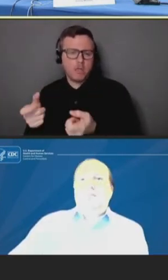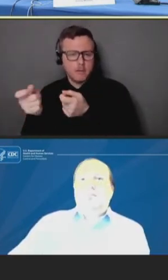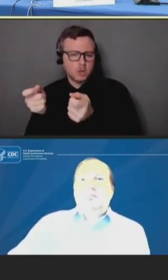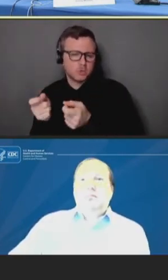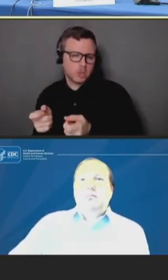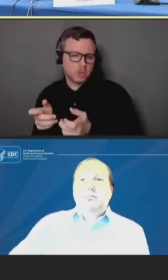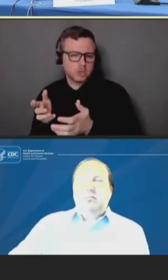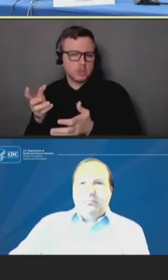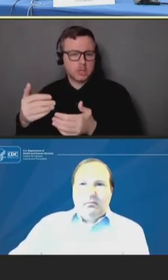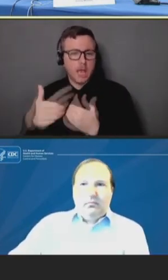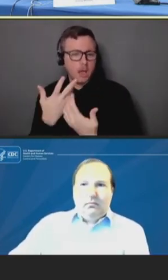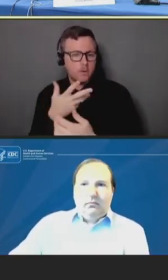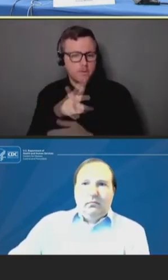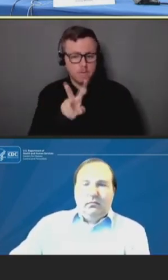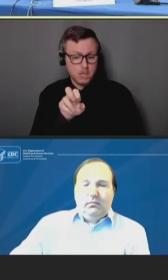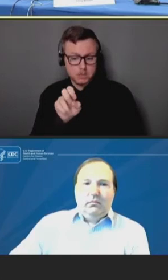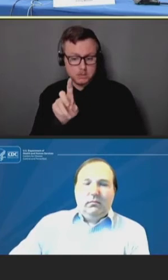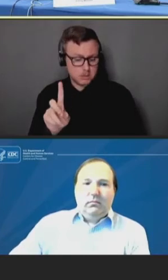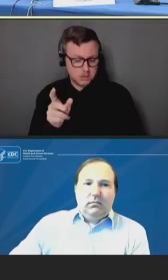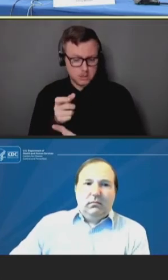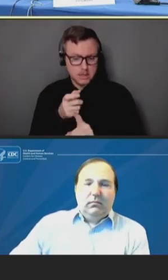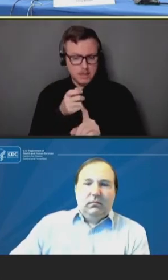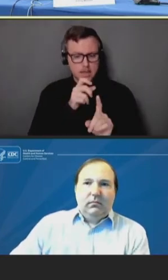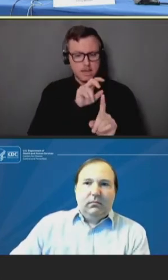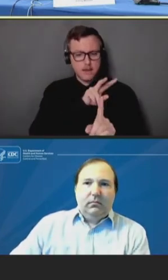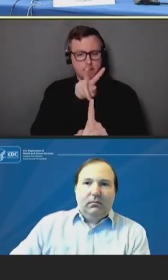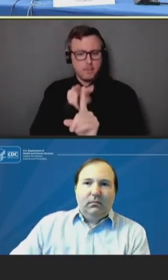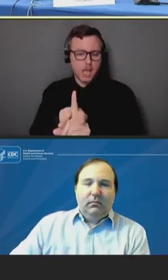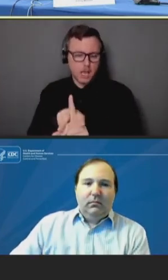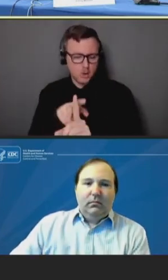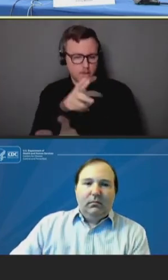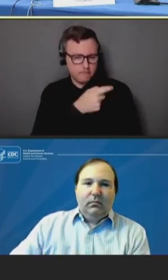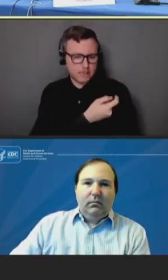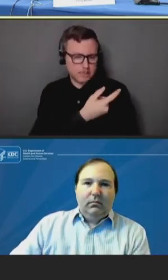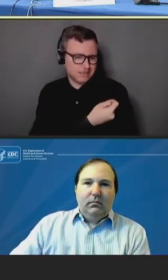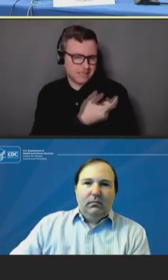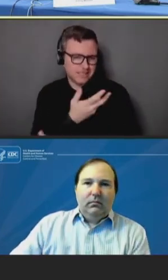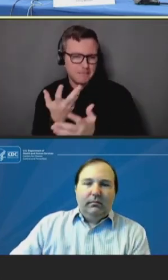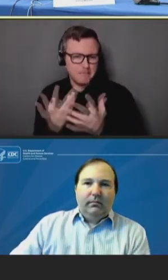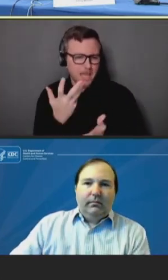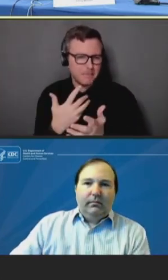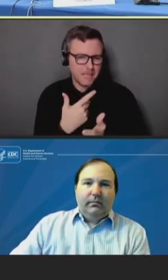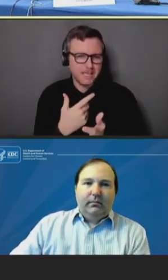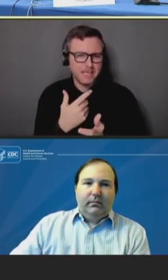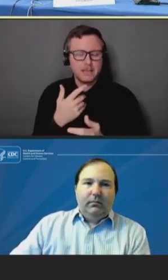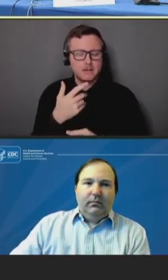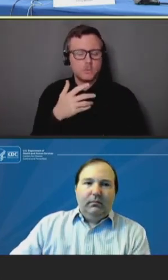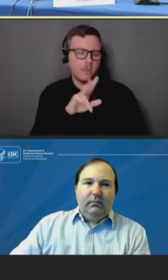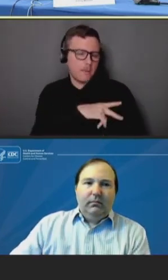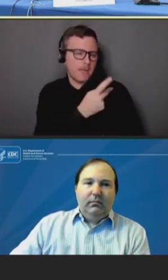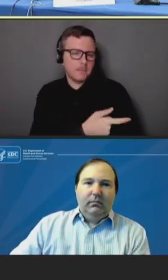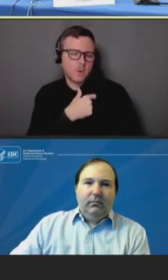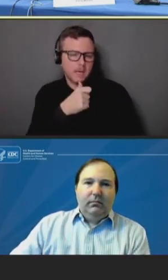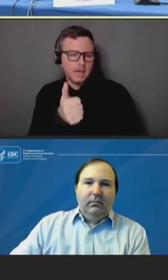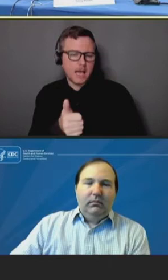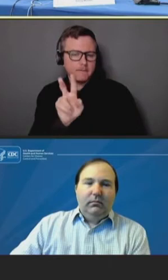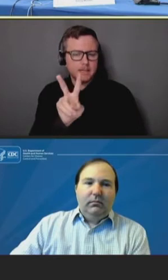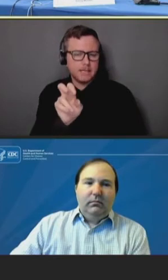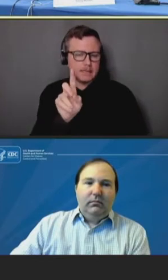applied to vaccines that may not be where the patients may not be in VSD settings? Thanks.